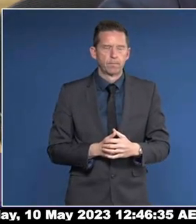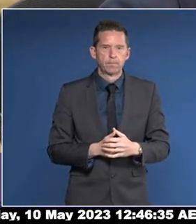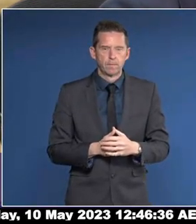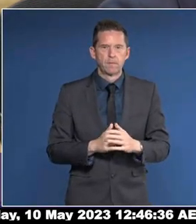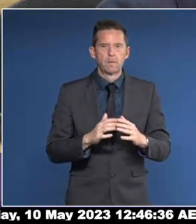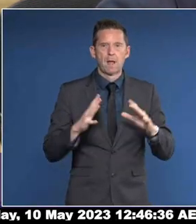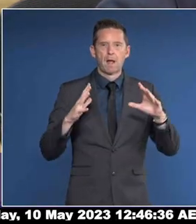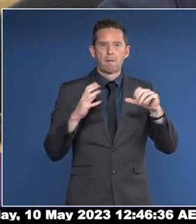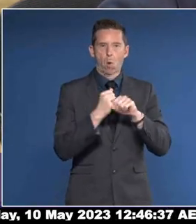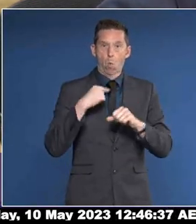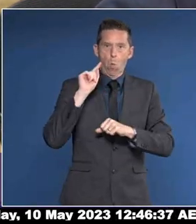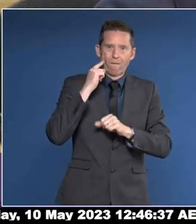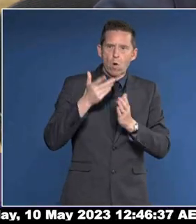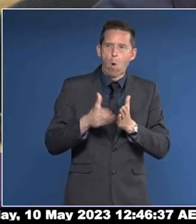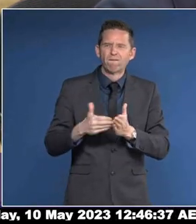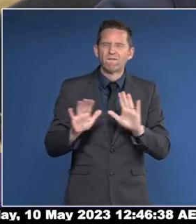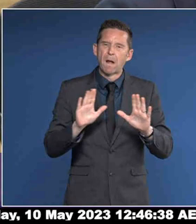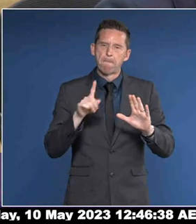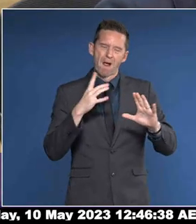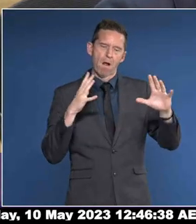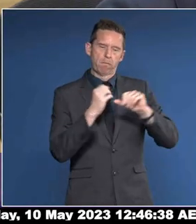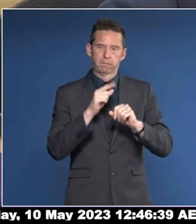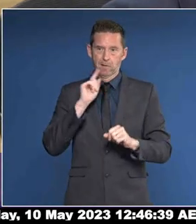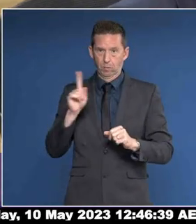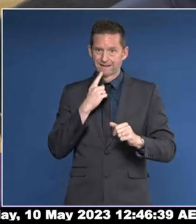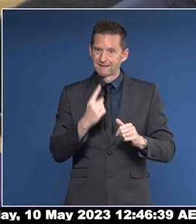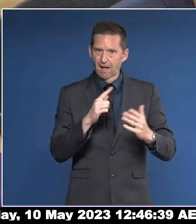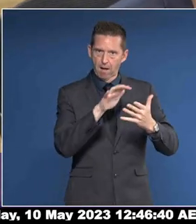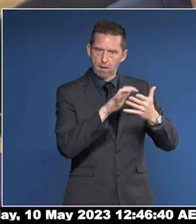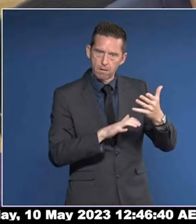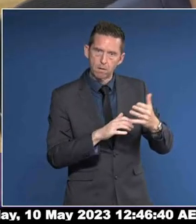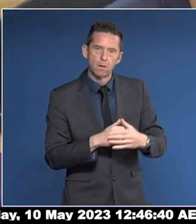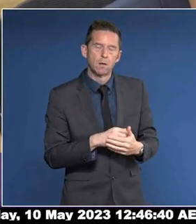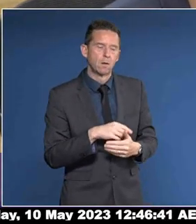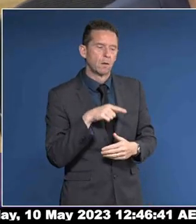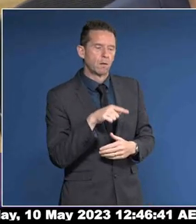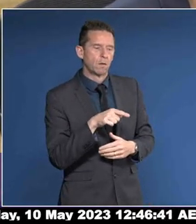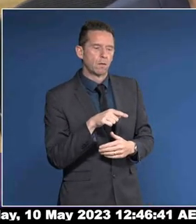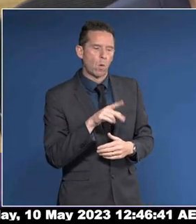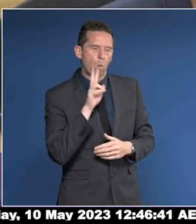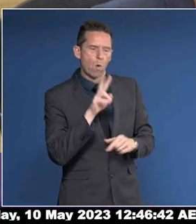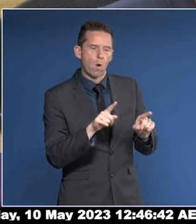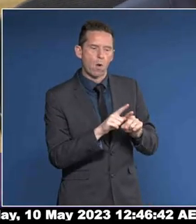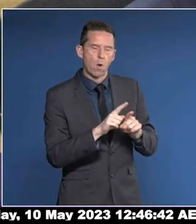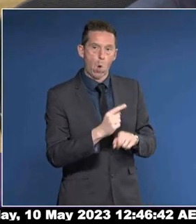this, but it seems that two people who are at the same camp ground had observed Kaleb